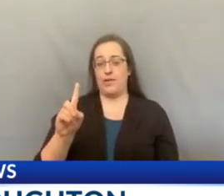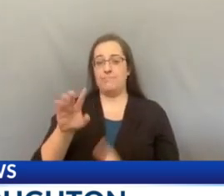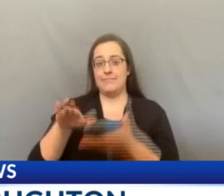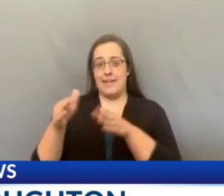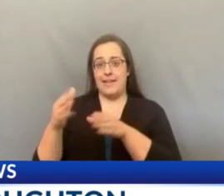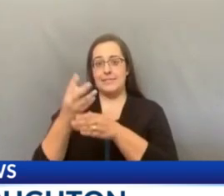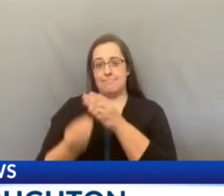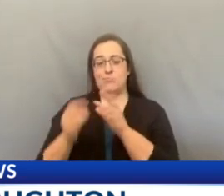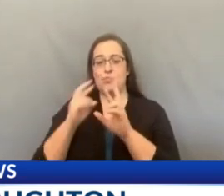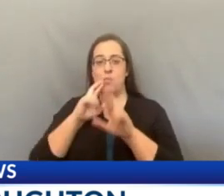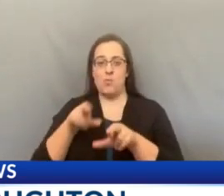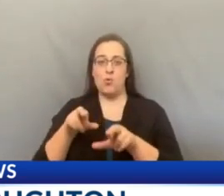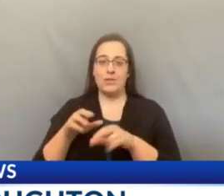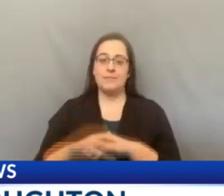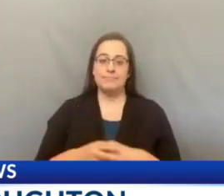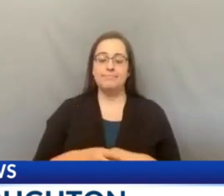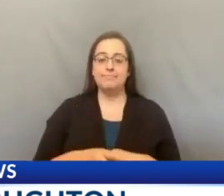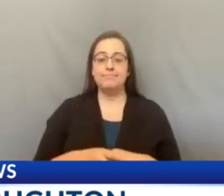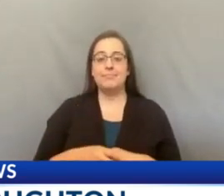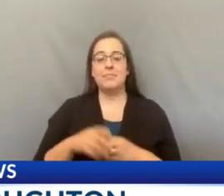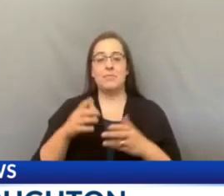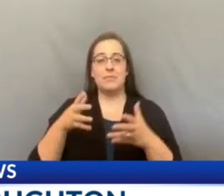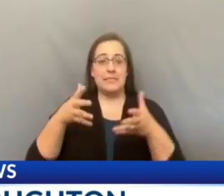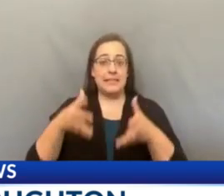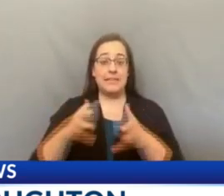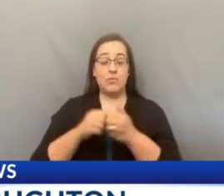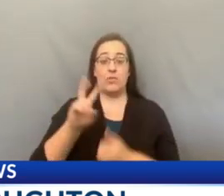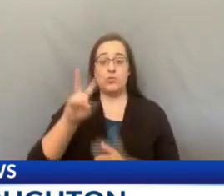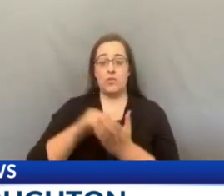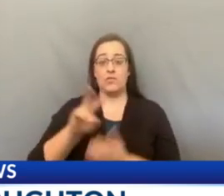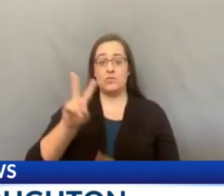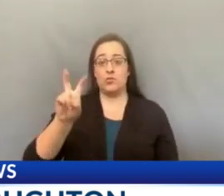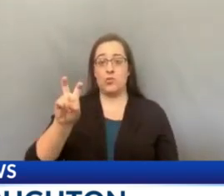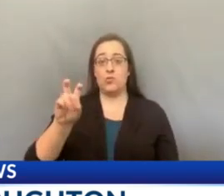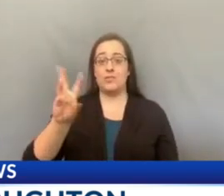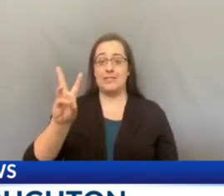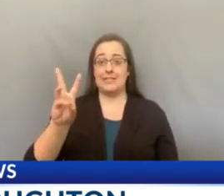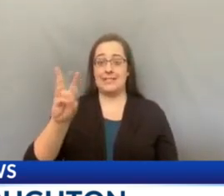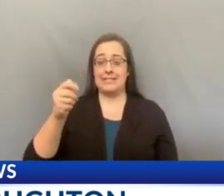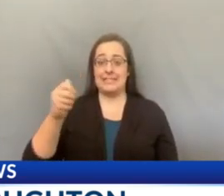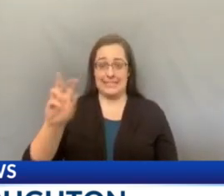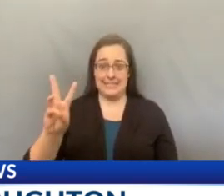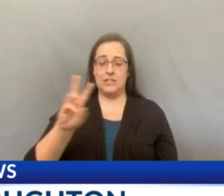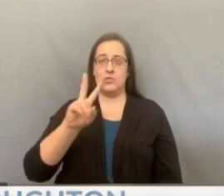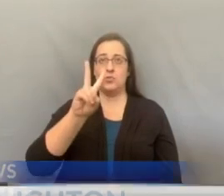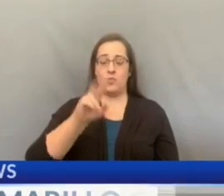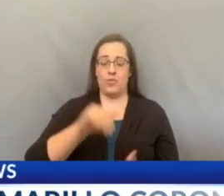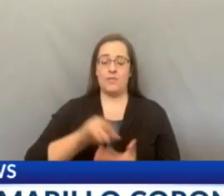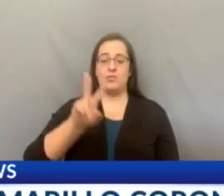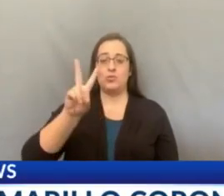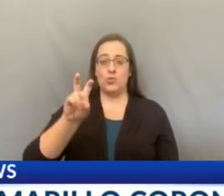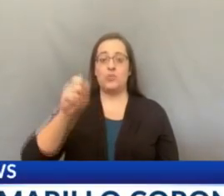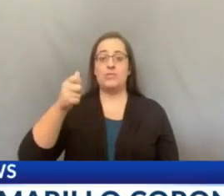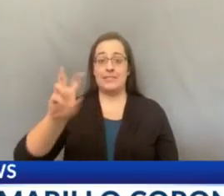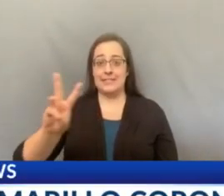IN RANDALL COUNTY. TOTAL OF 584 RECOVERIES AND A TOTAL OF 31 DEATHS REPORTED IN